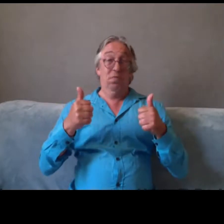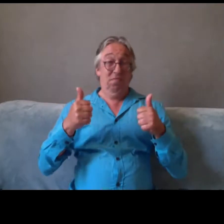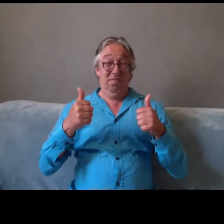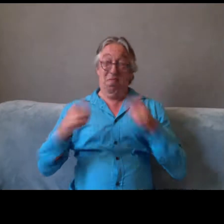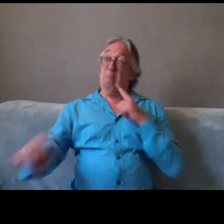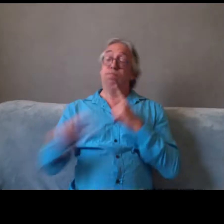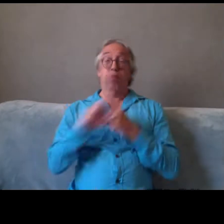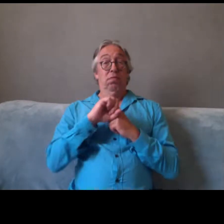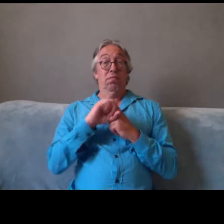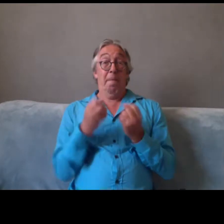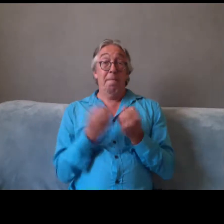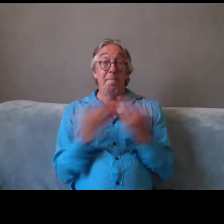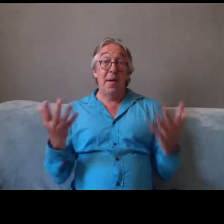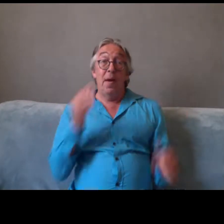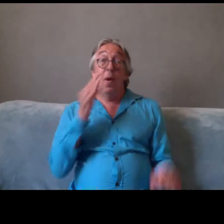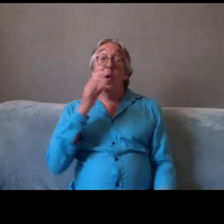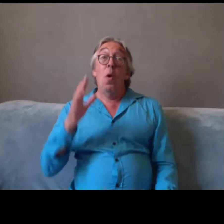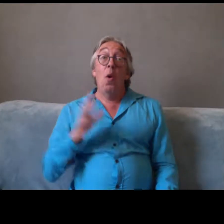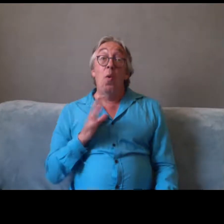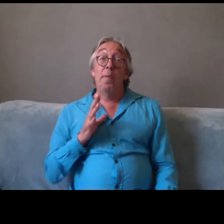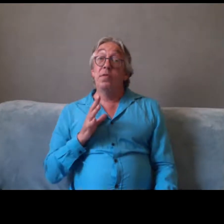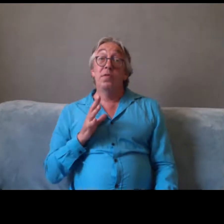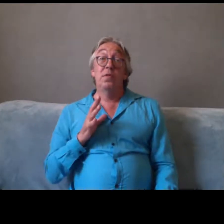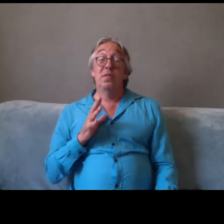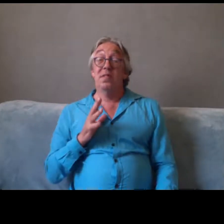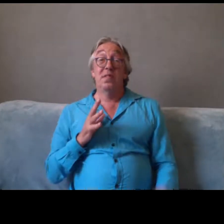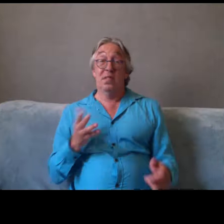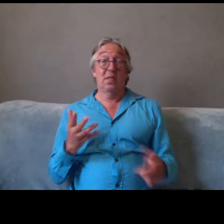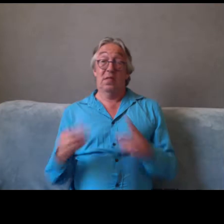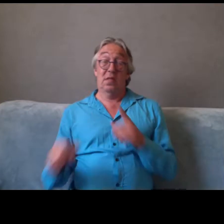about what the programme can offer and what is the support we can give